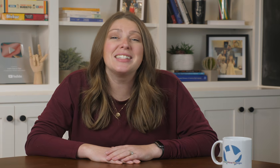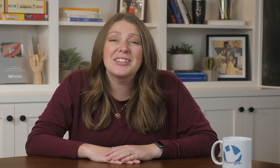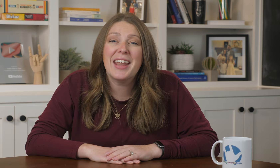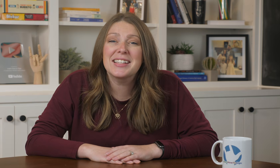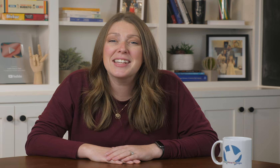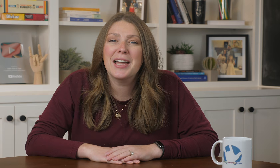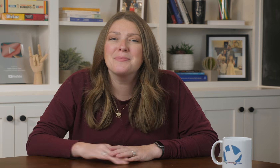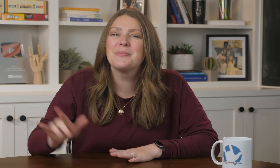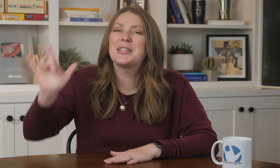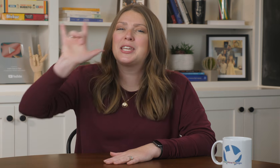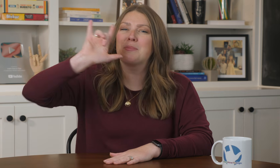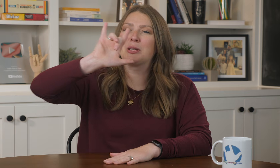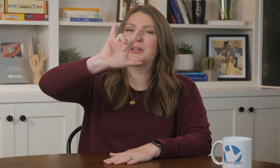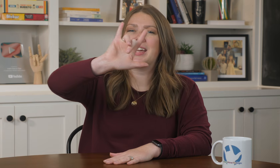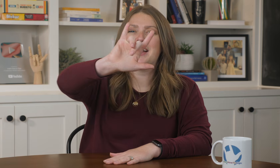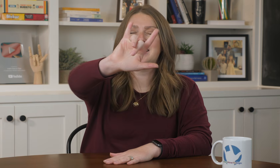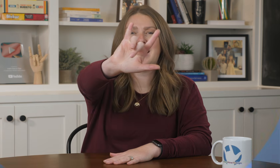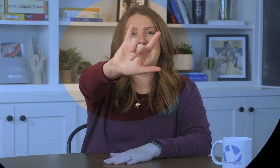Until next time, keep learning how to sign